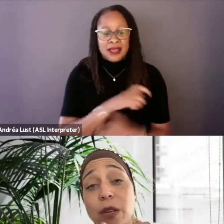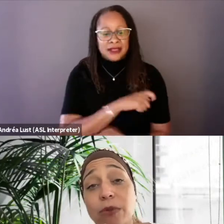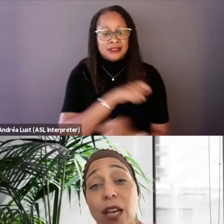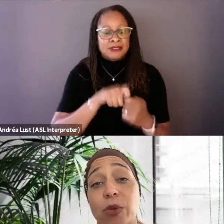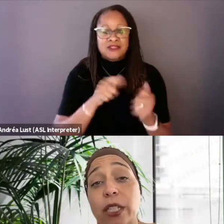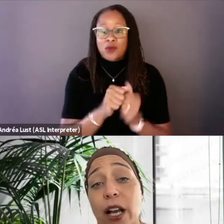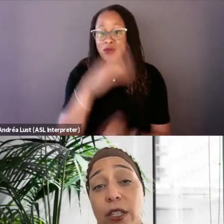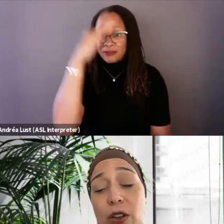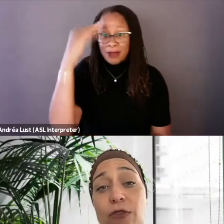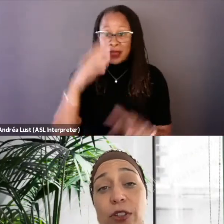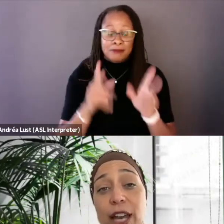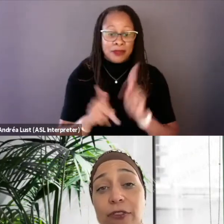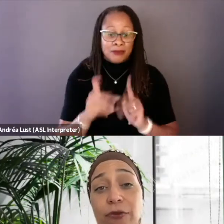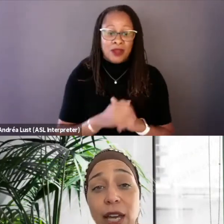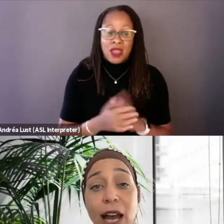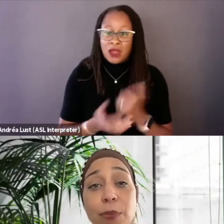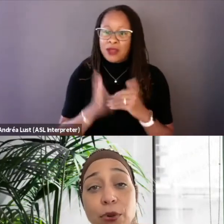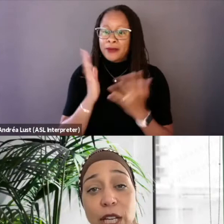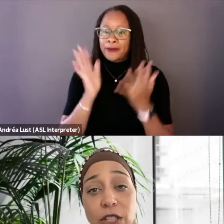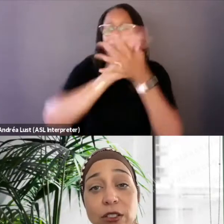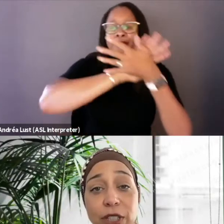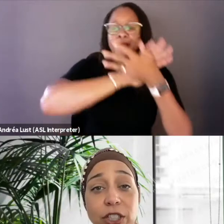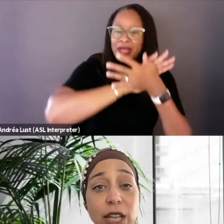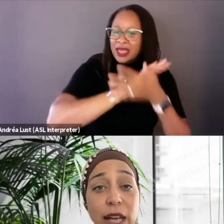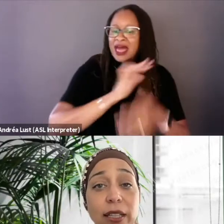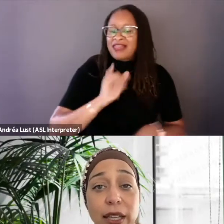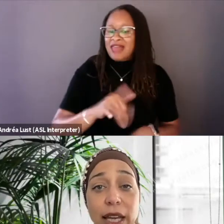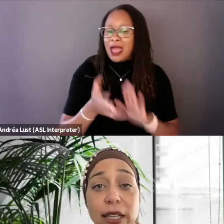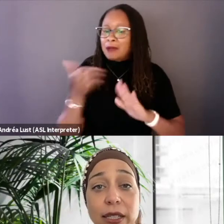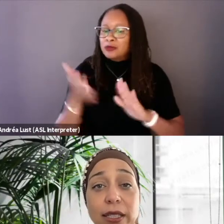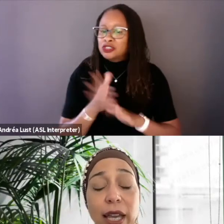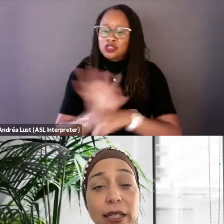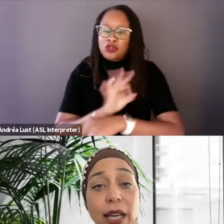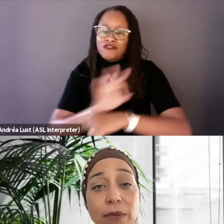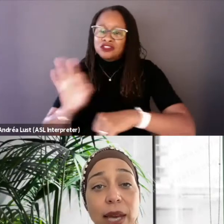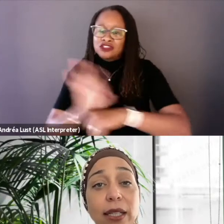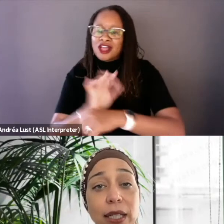sometimes we gloss over that operational functionality that is the day-to-day mechanism